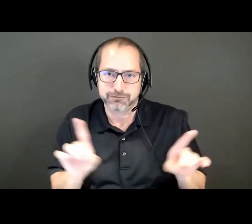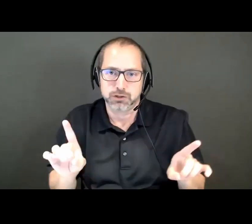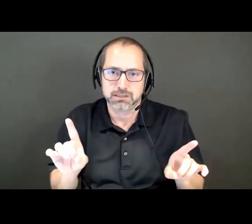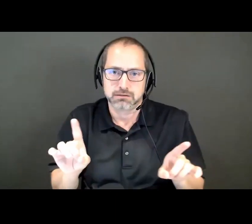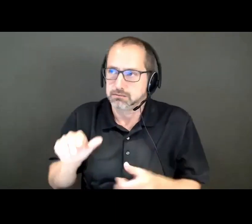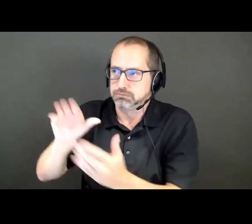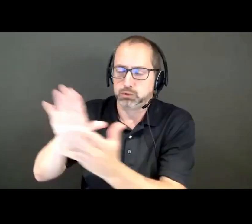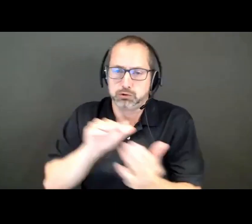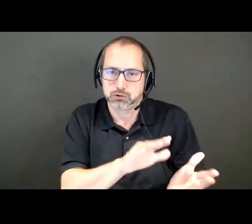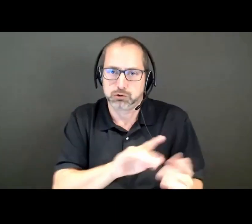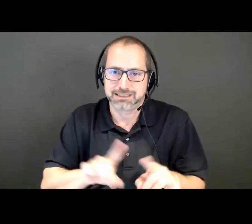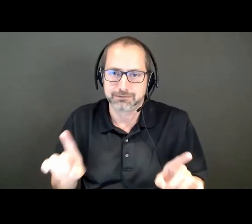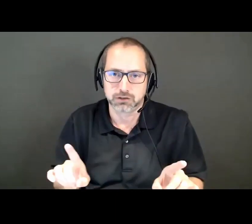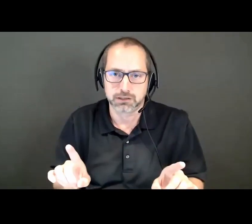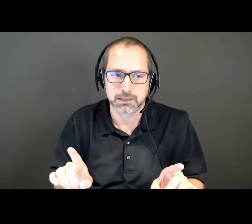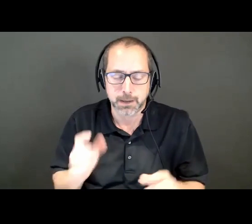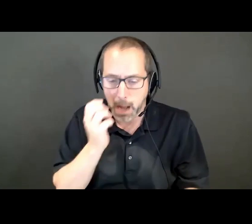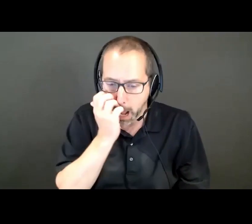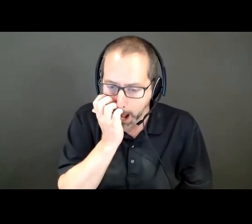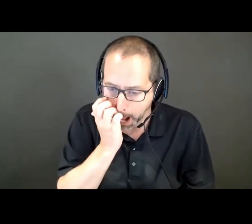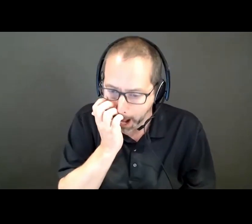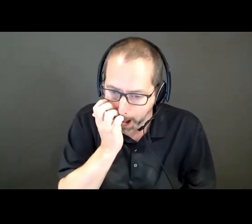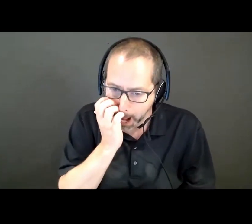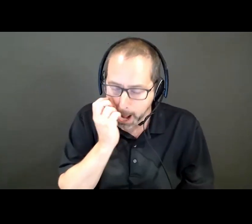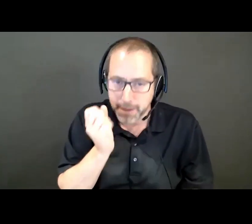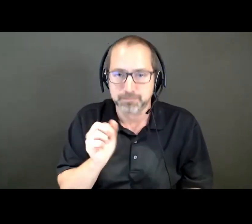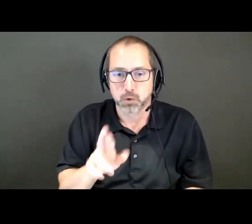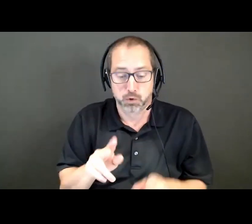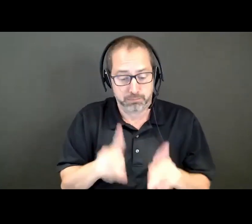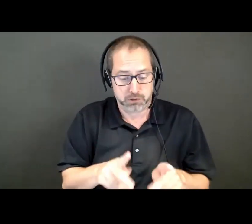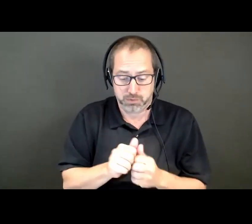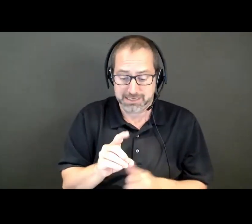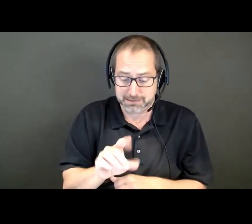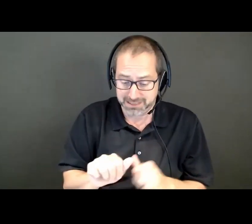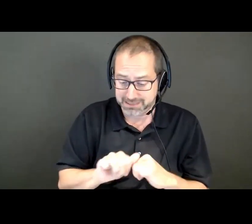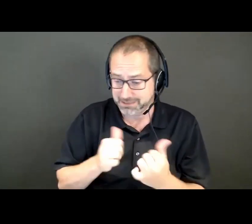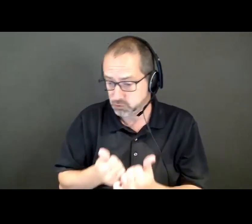association, an elderly association, a person with disabilities association, so you need to